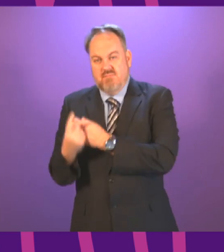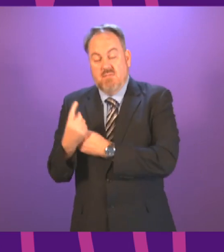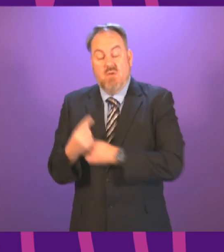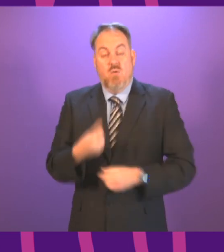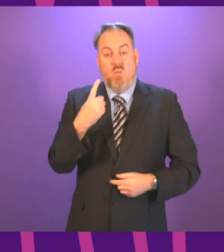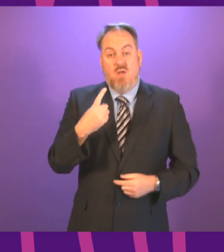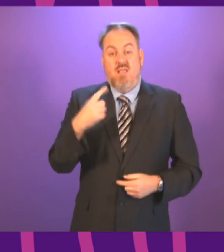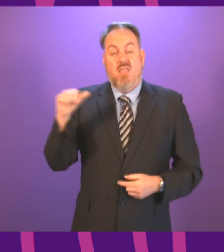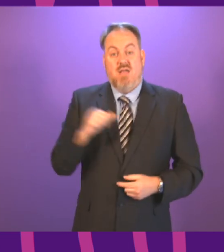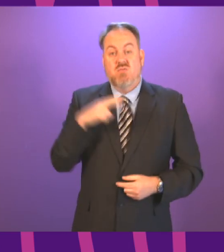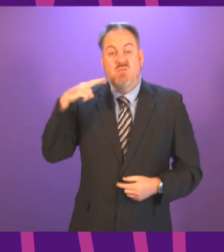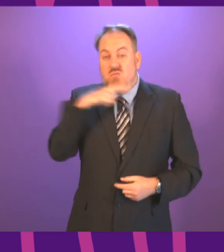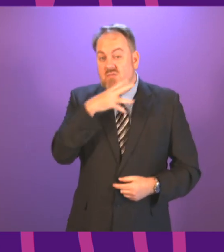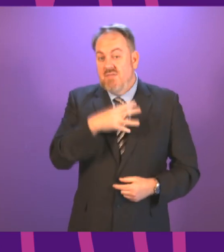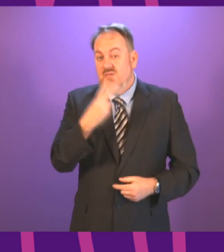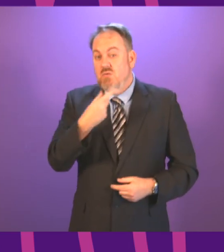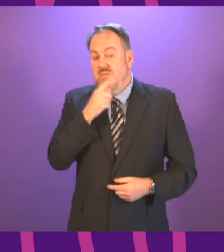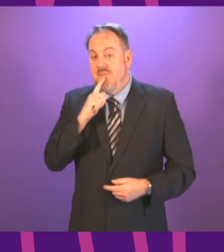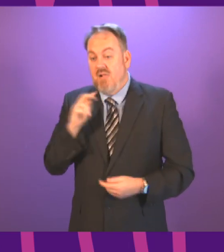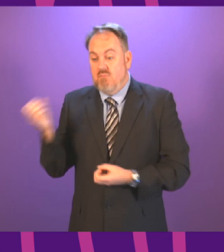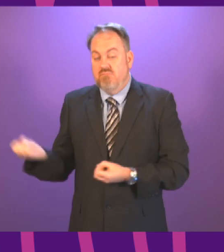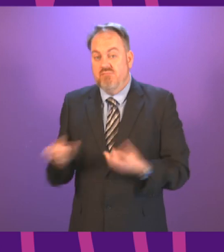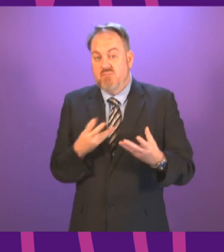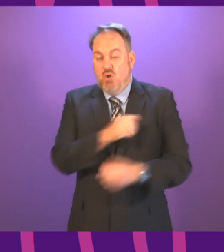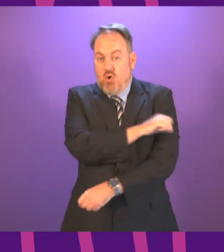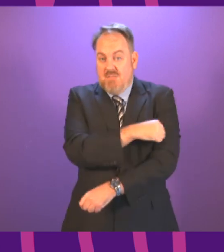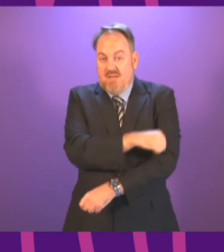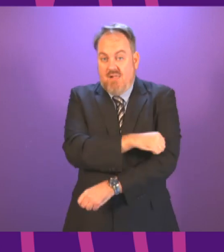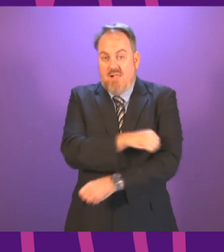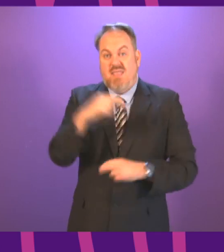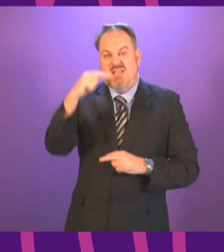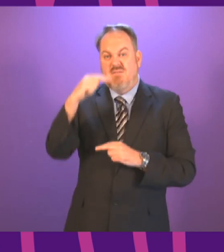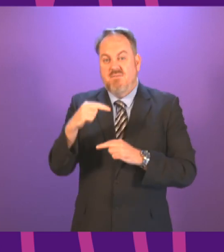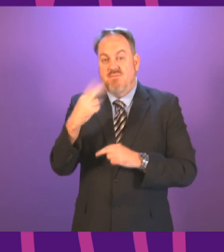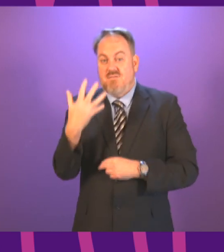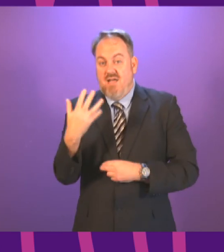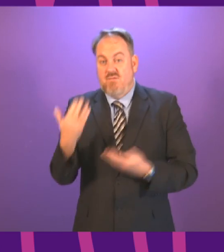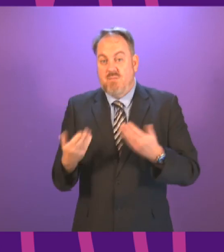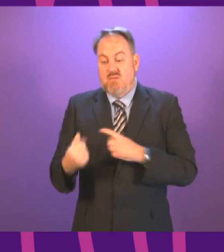There are 1,252 people in hospital, which is a decrease of five from yesterday, and